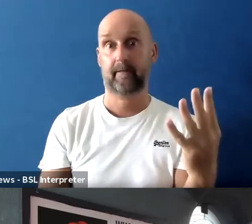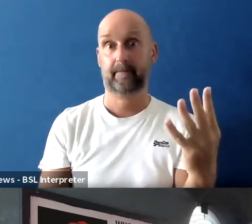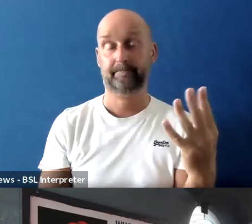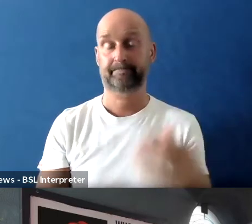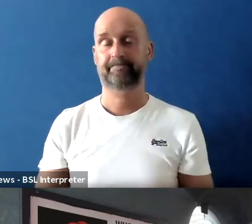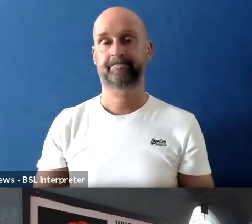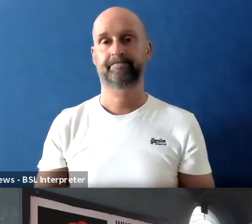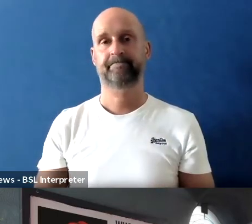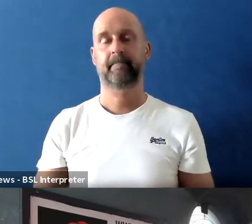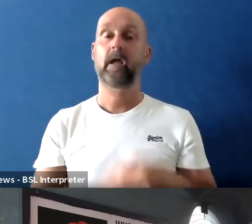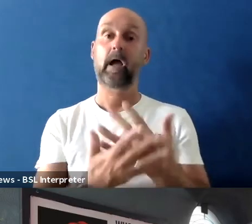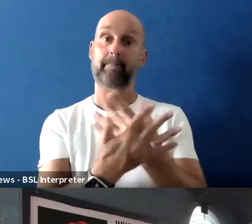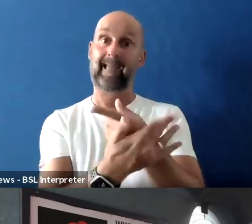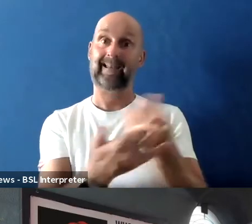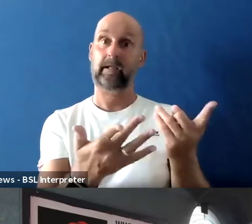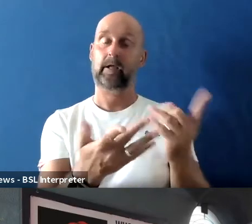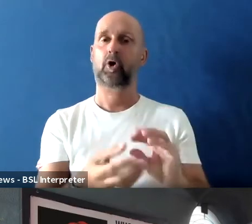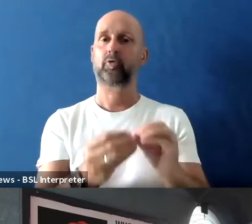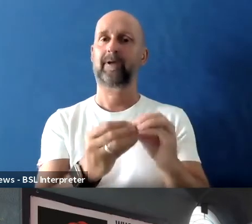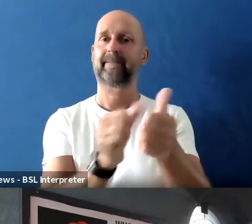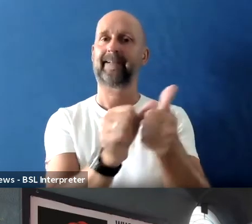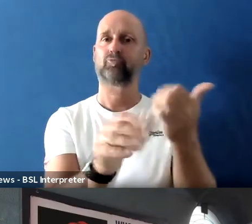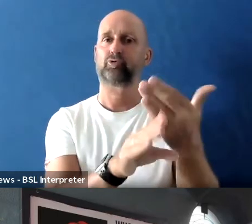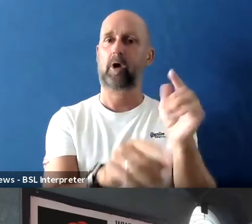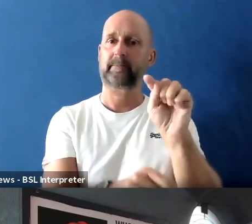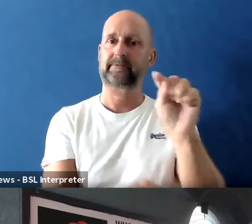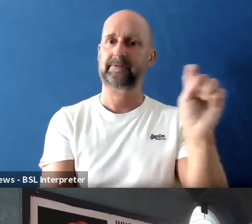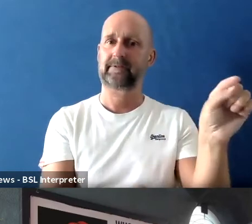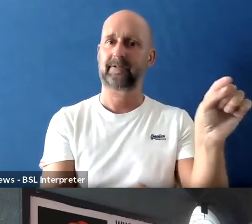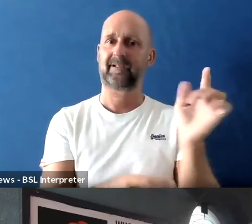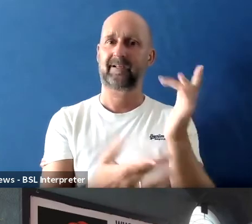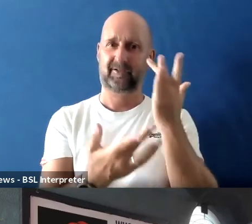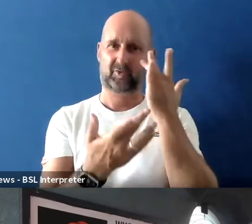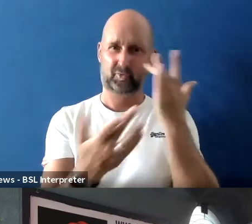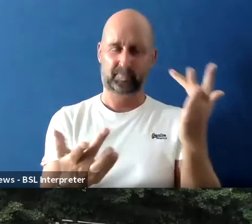Many of these were creative industries jobs, highlighting particular concern around future